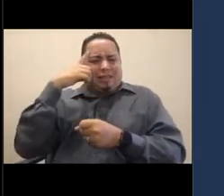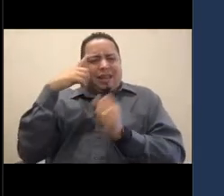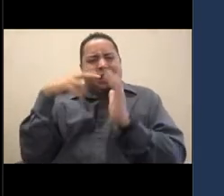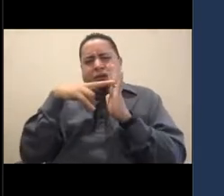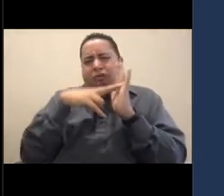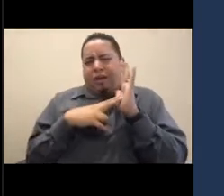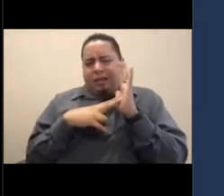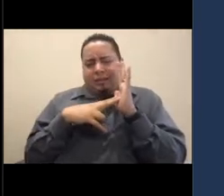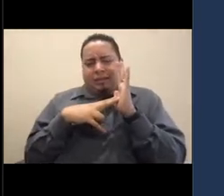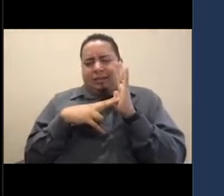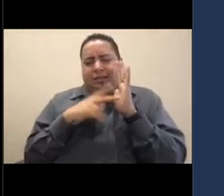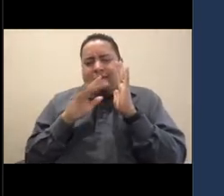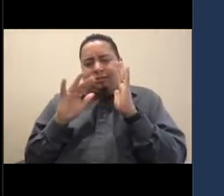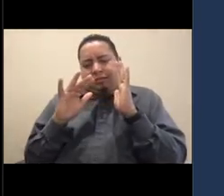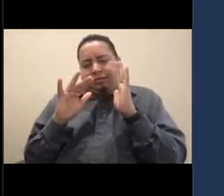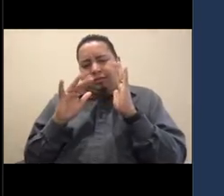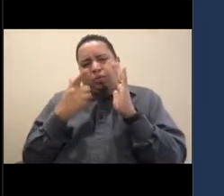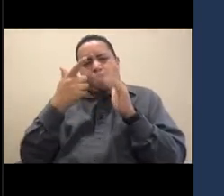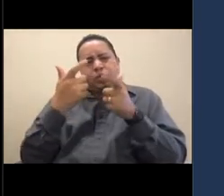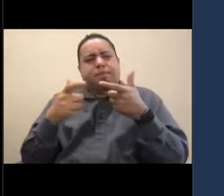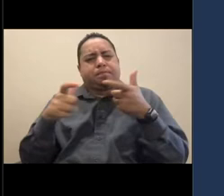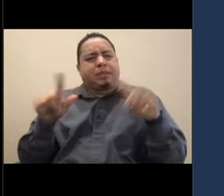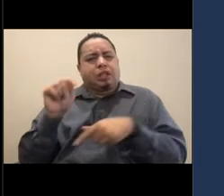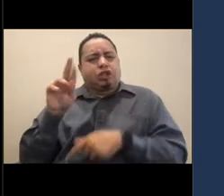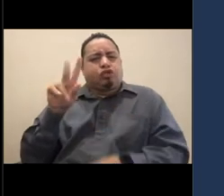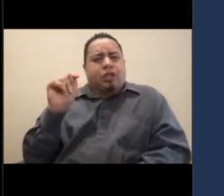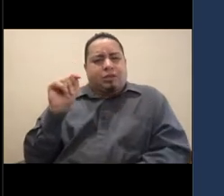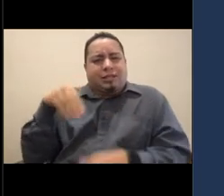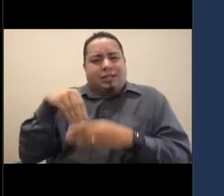that there was a pretty big lake trout in Alaska.